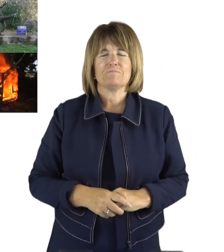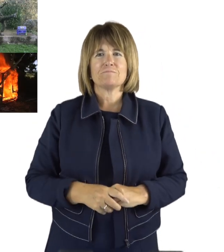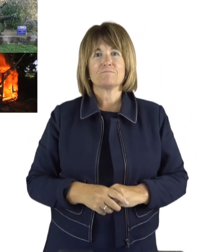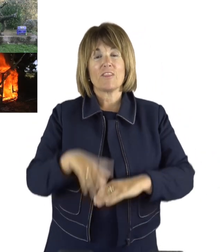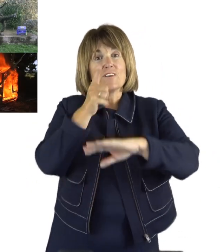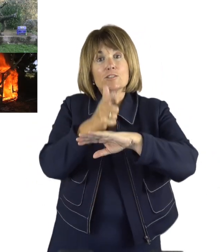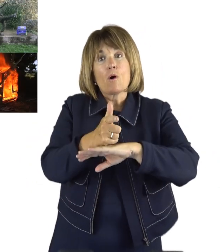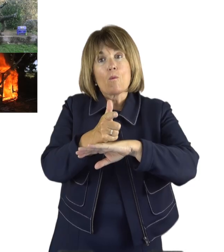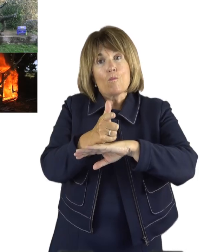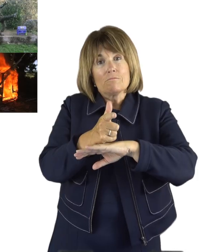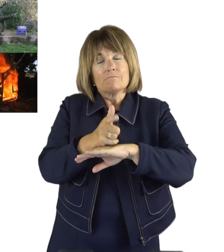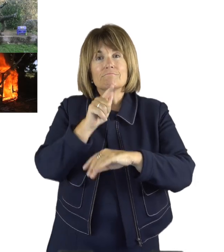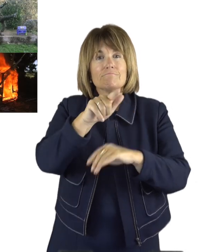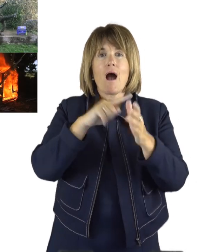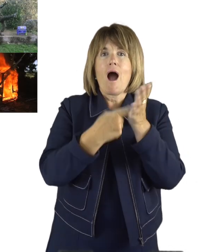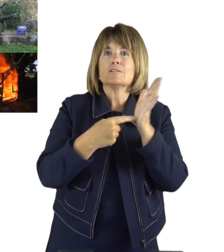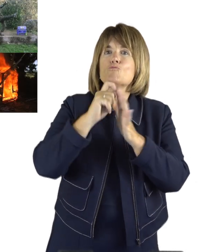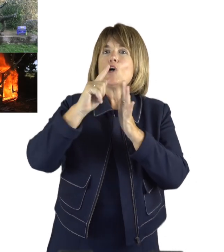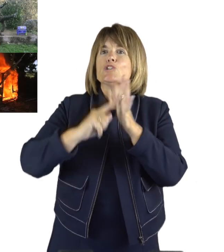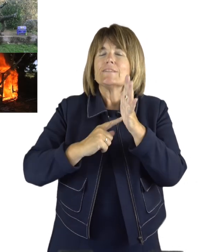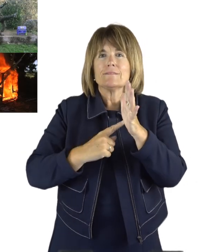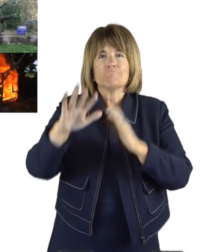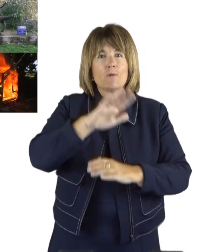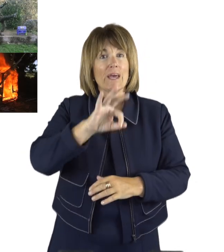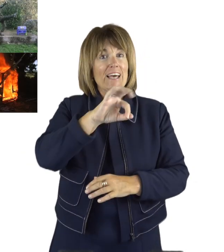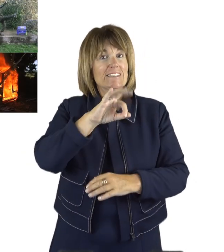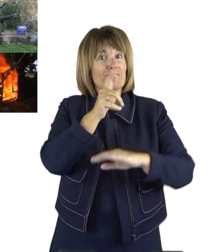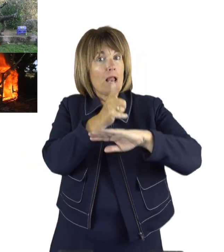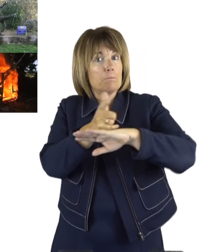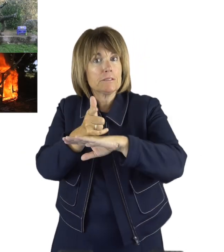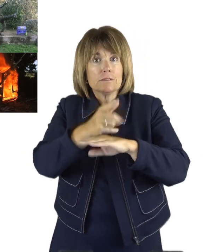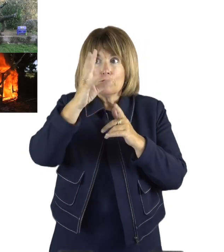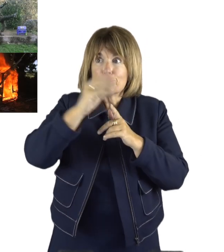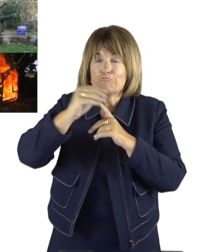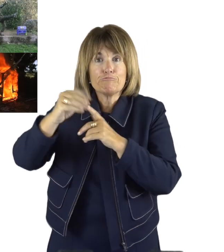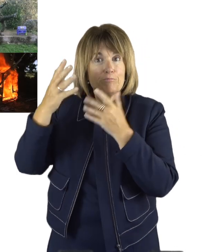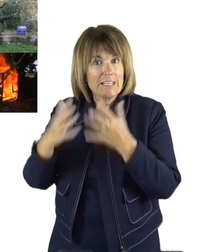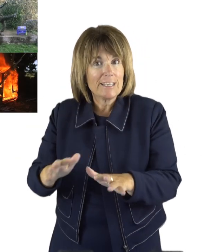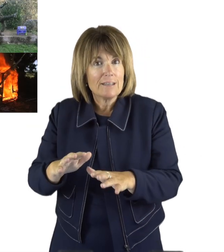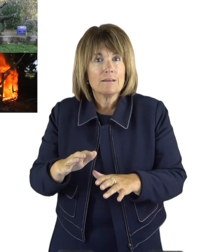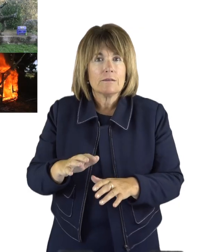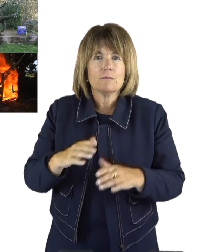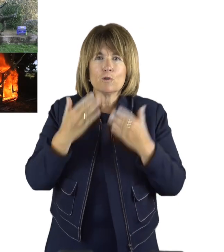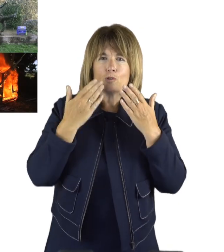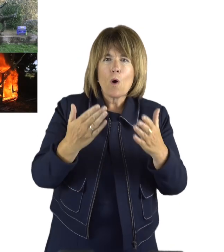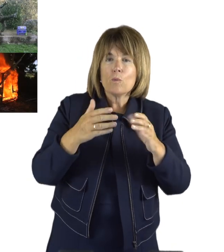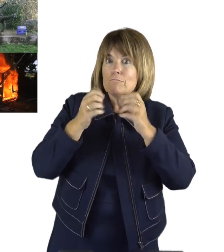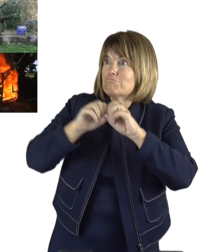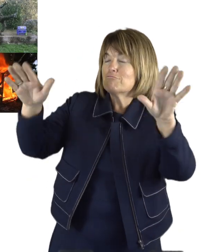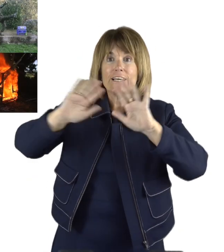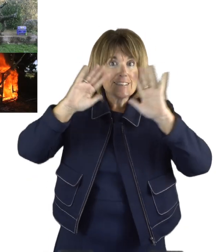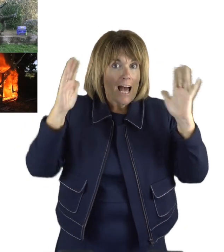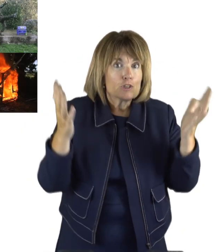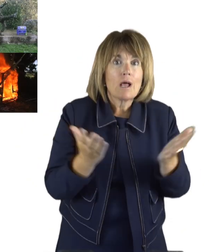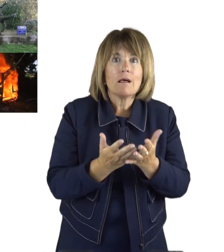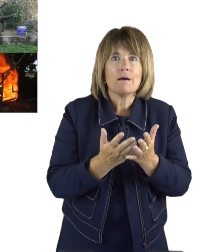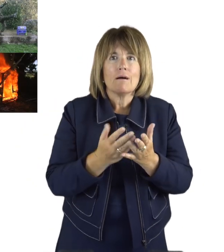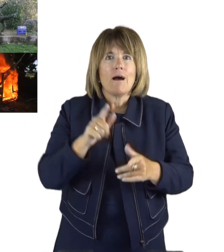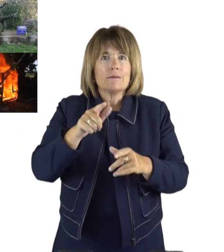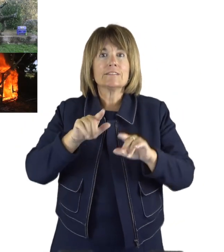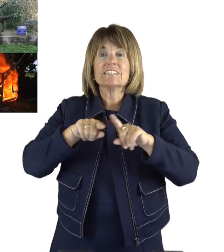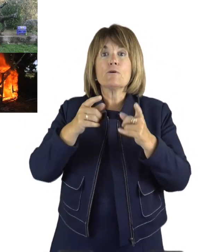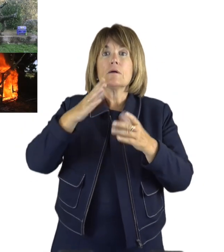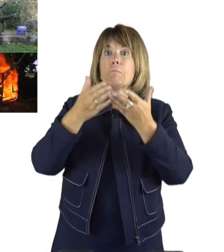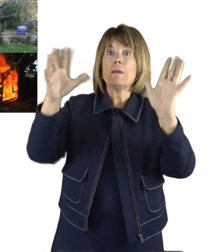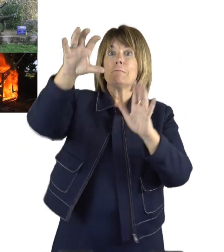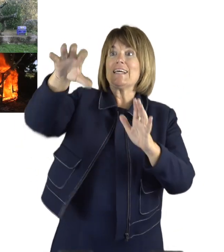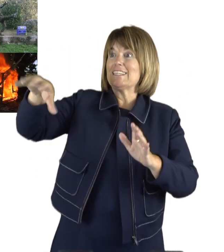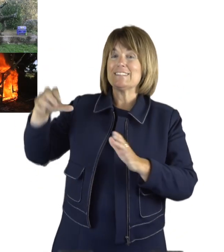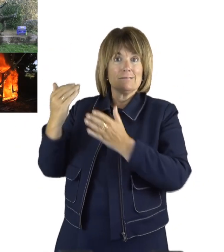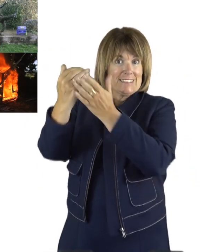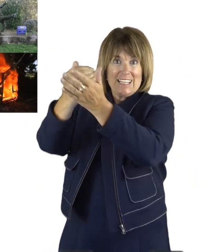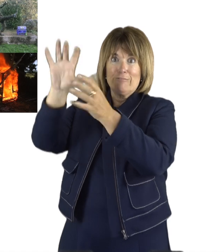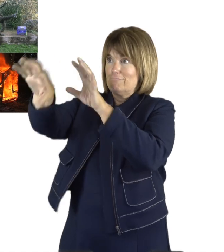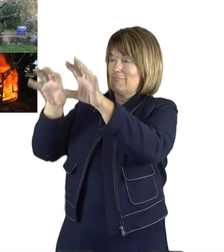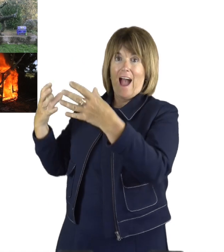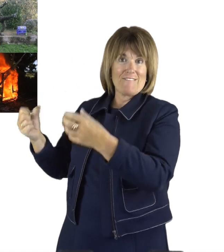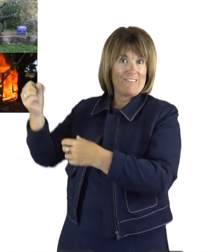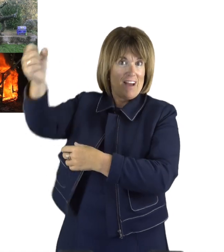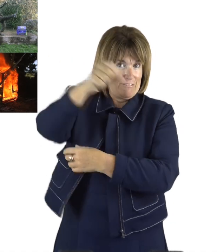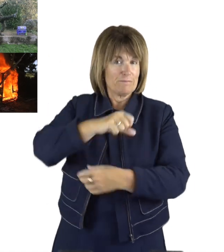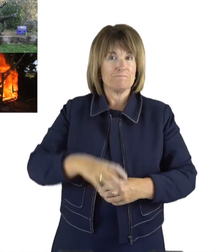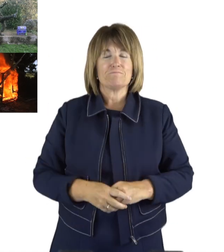A body of video art comprising of around 80 films which have been exhibited internationally and are archived within a number of public collections.